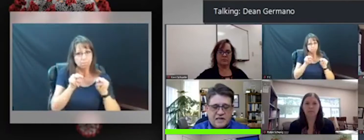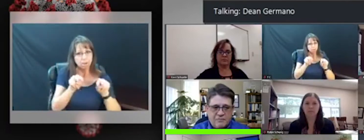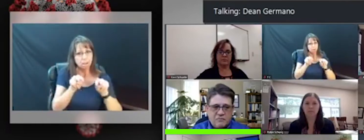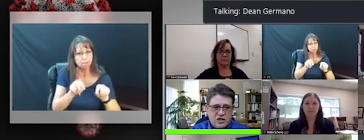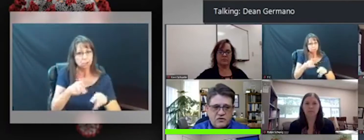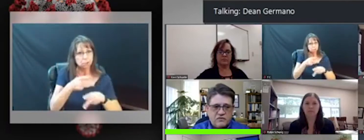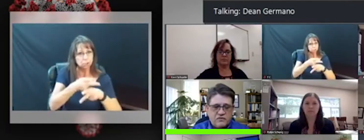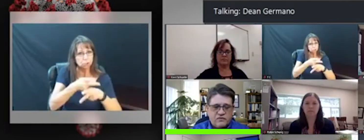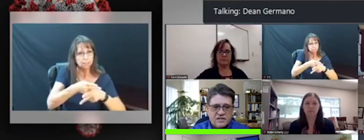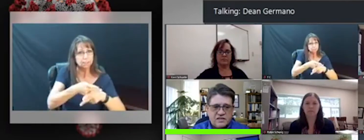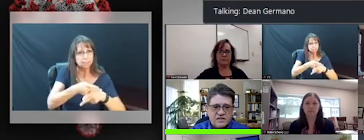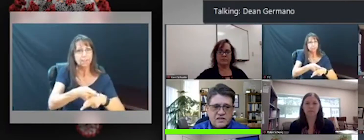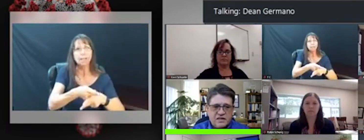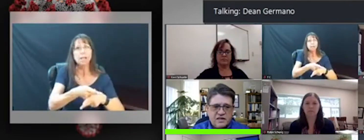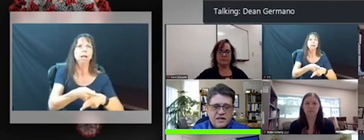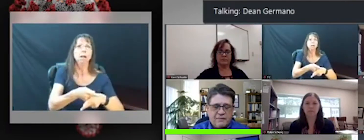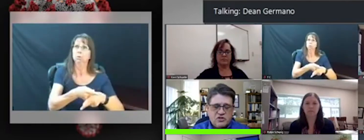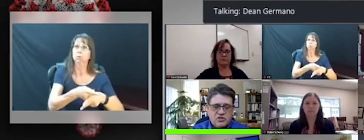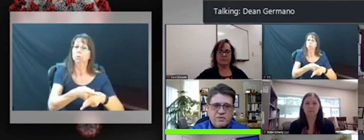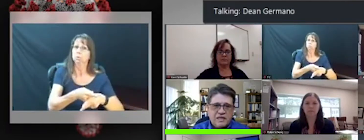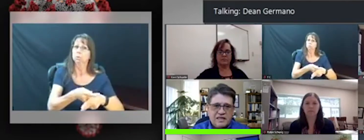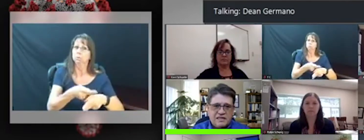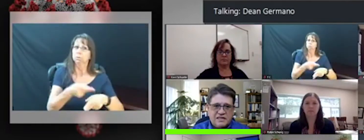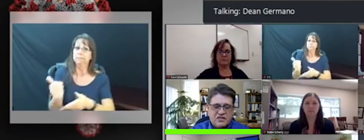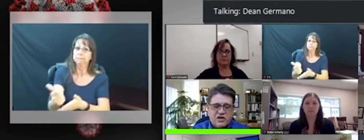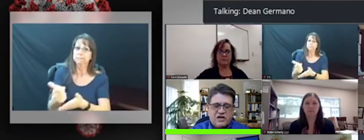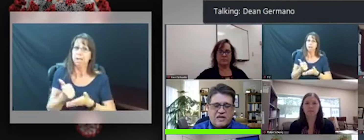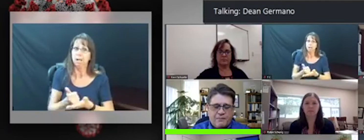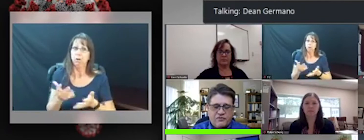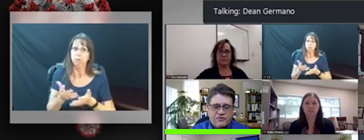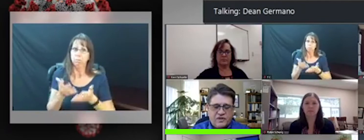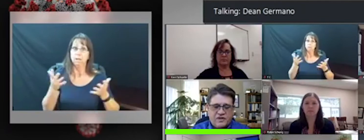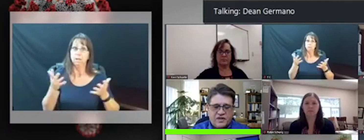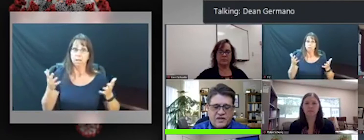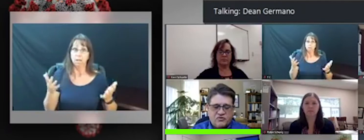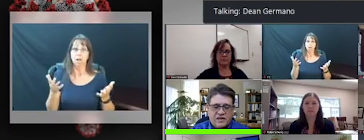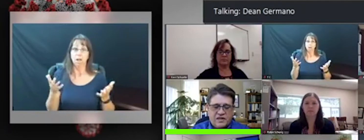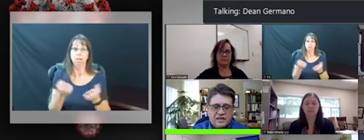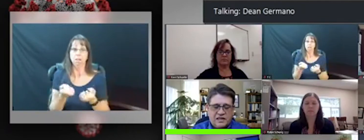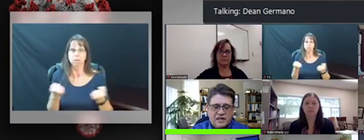a game changer for us. I'm assuming that it's starting to happen throughout the country and in